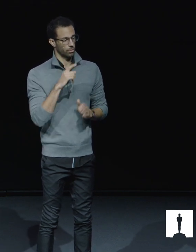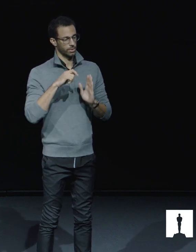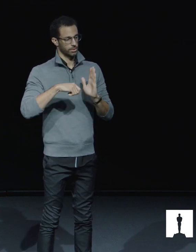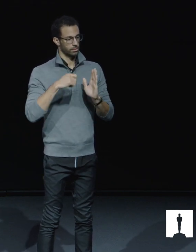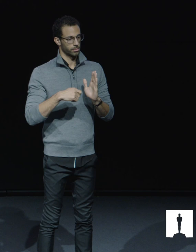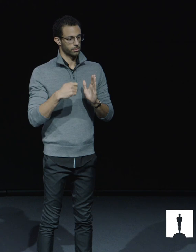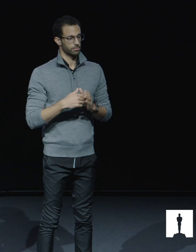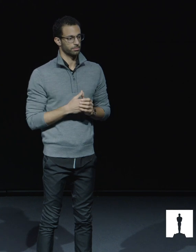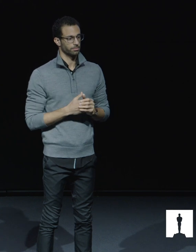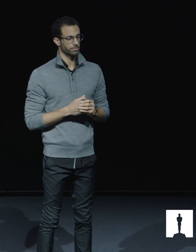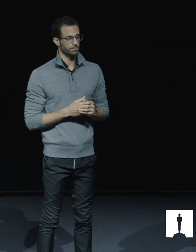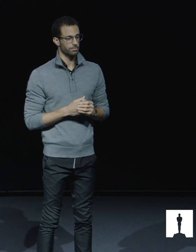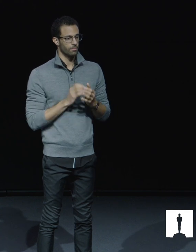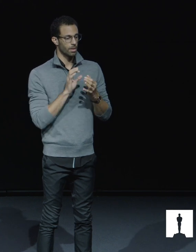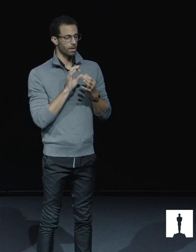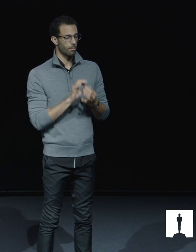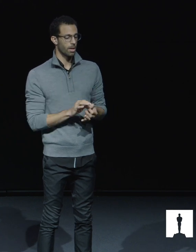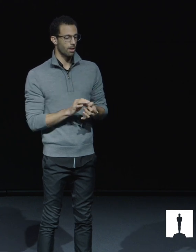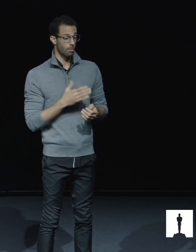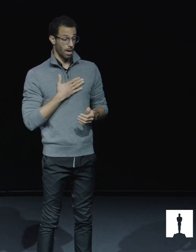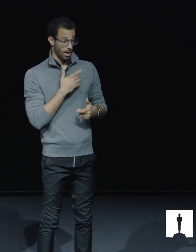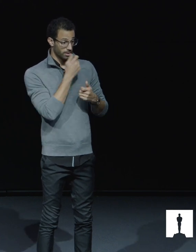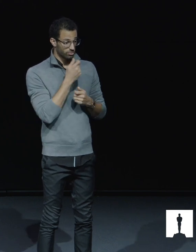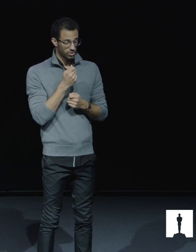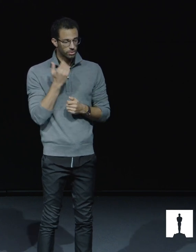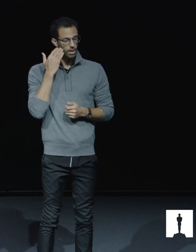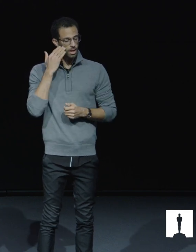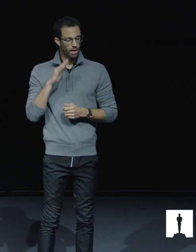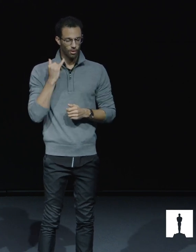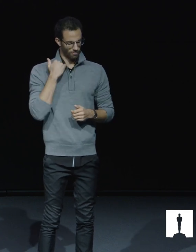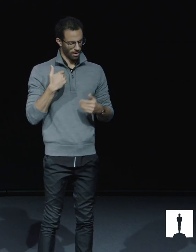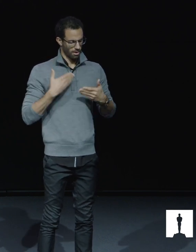my interests, I don't know if I have any, unless the morbid desire to own a 16-millimeter